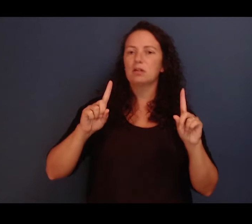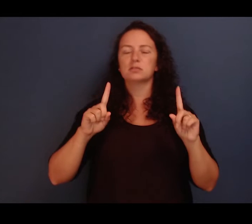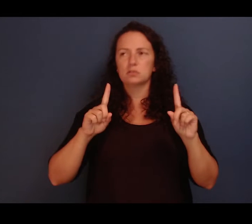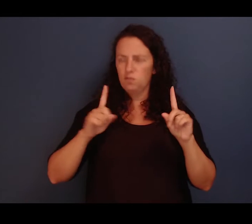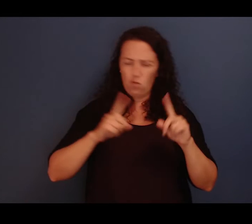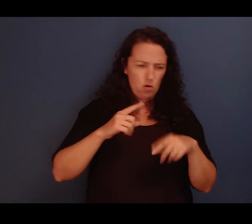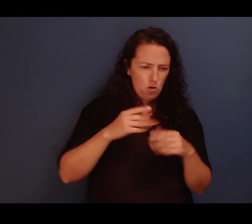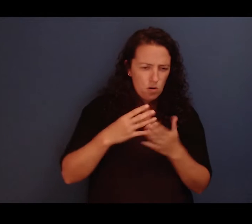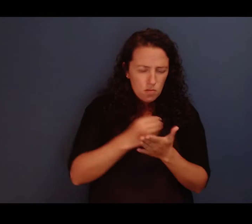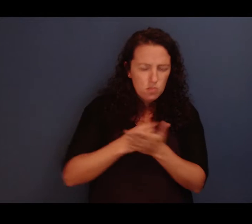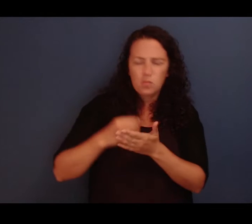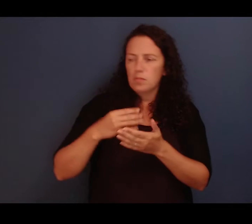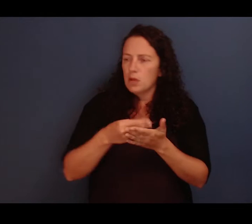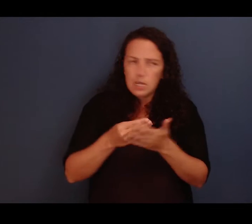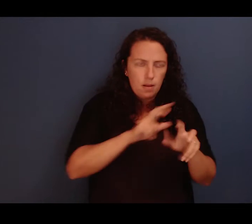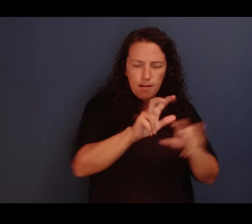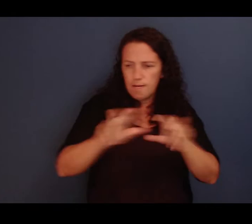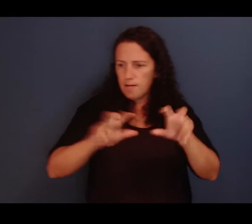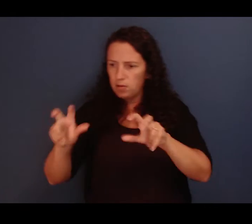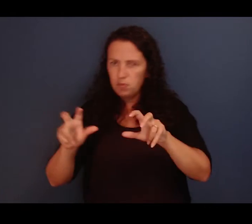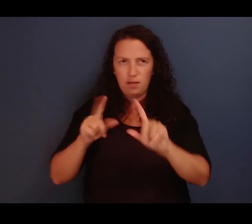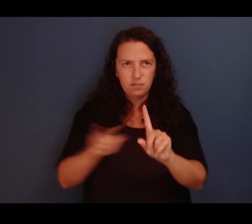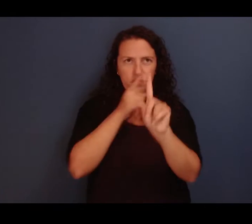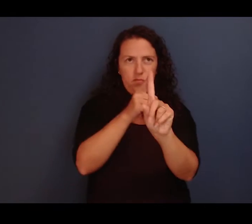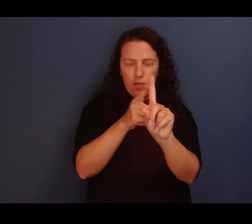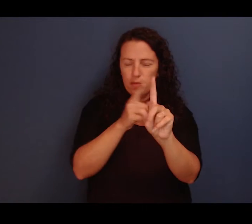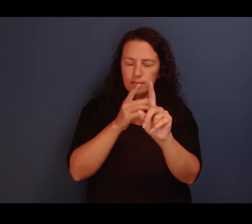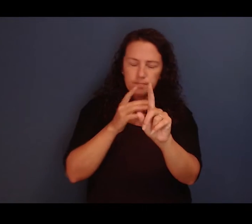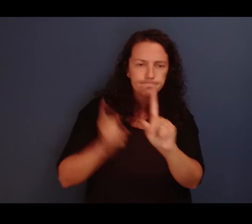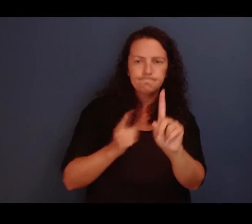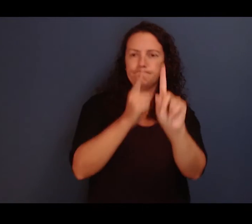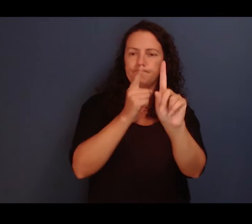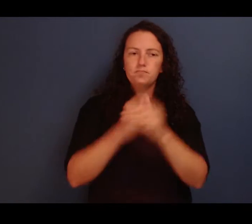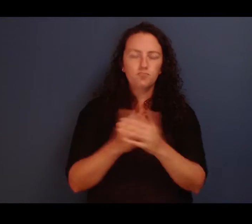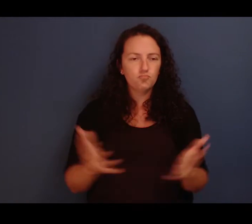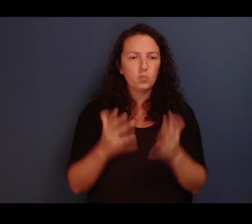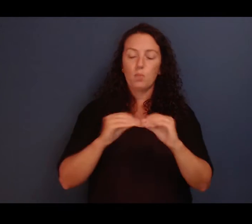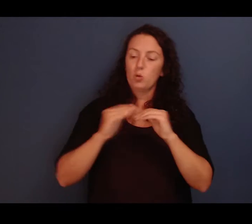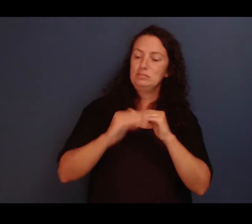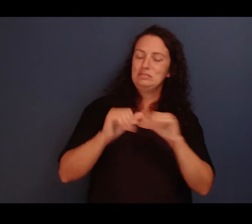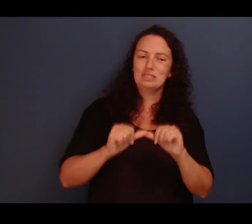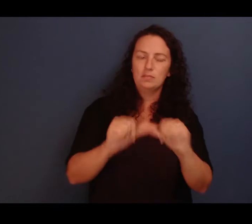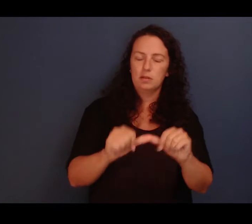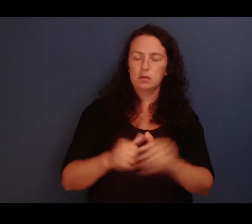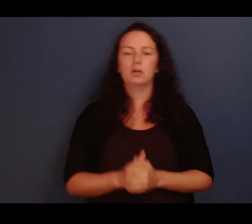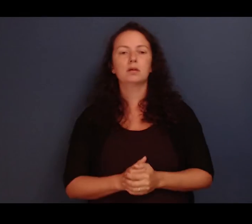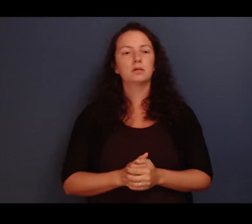new revenue streams that move our mission forward, cultivate sustainability, and imagine new opportunities.